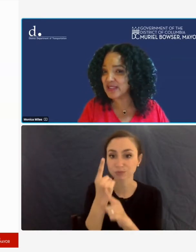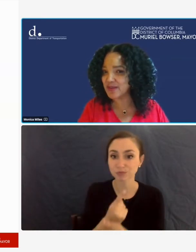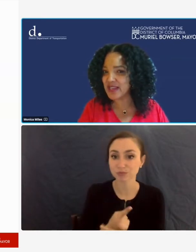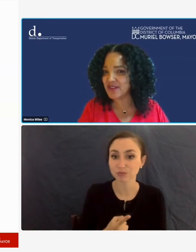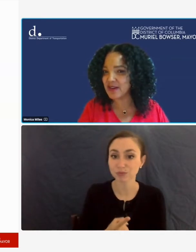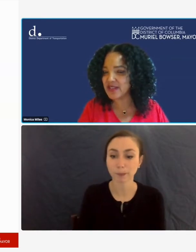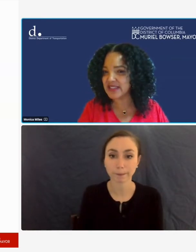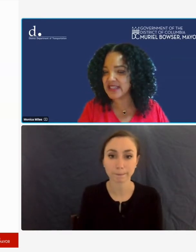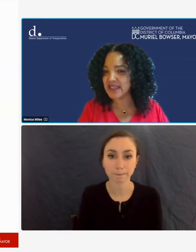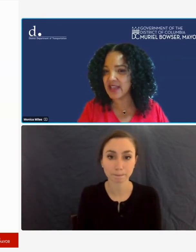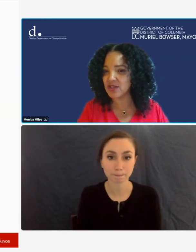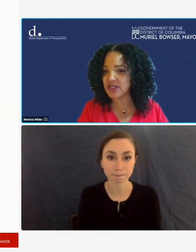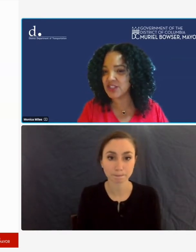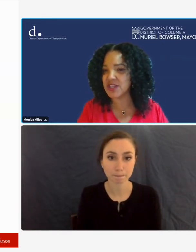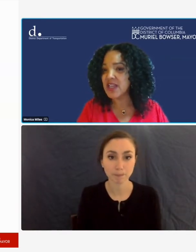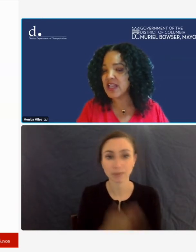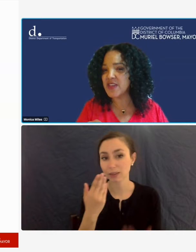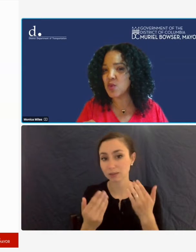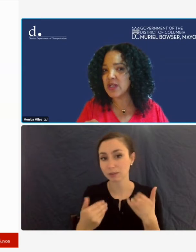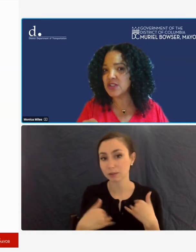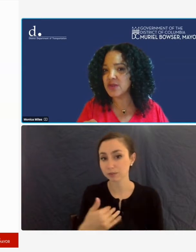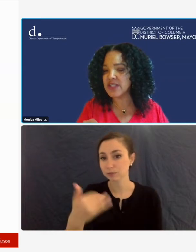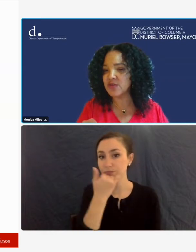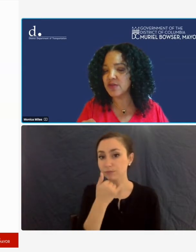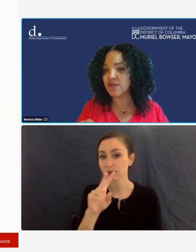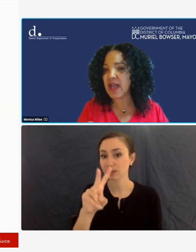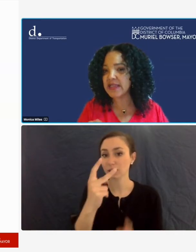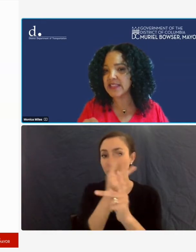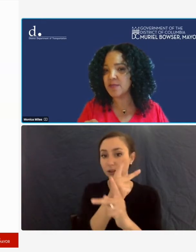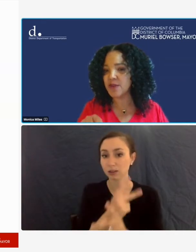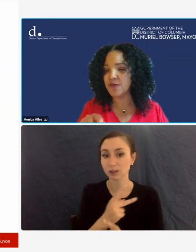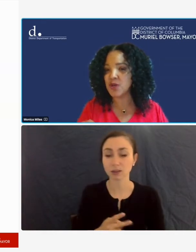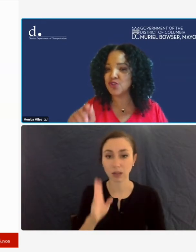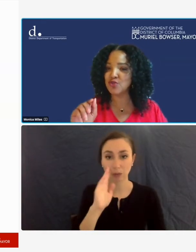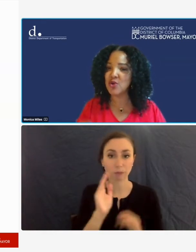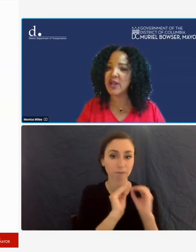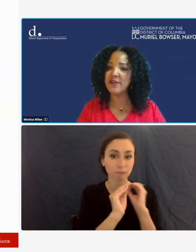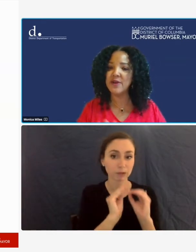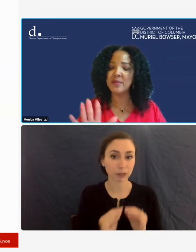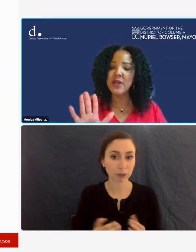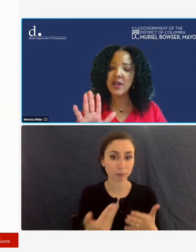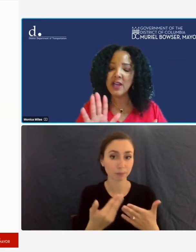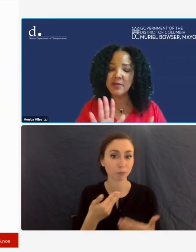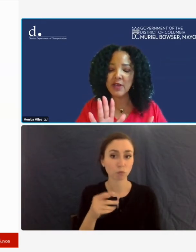an error in the second calculation and then what i'll do is revise it before troy from um equity